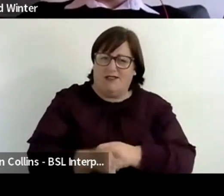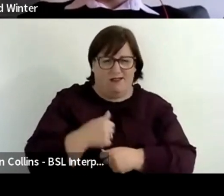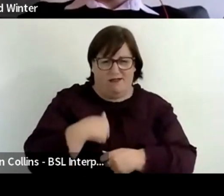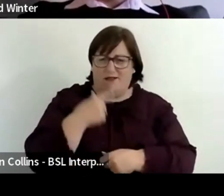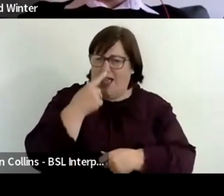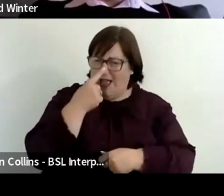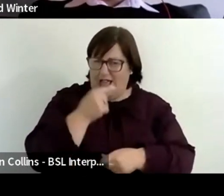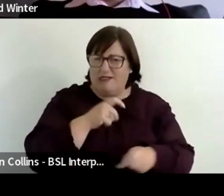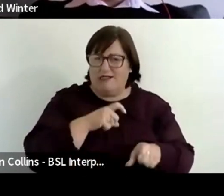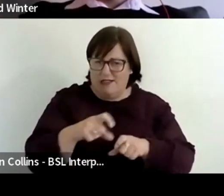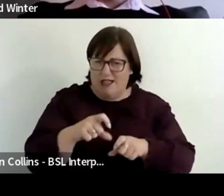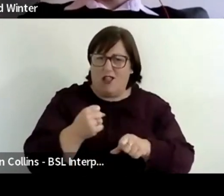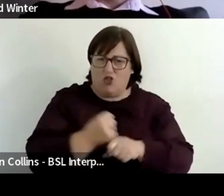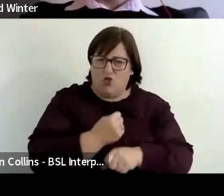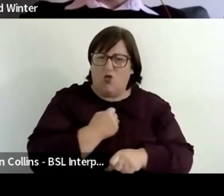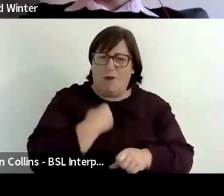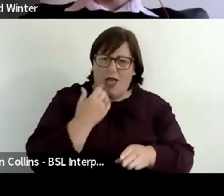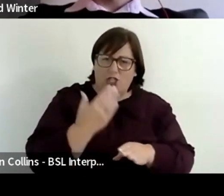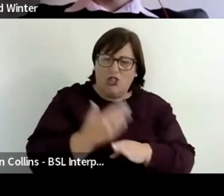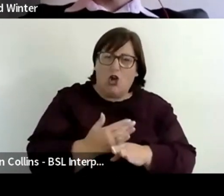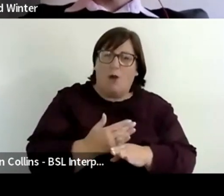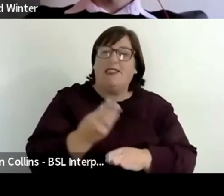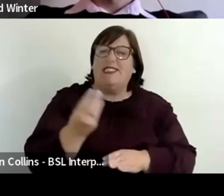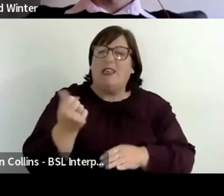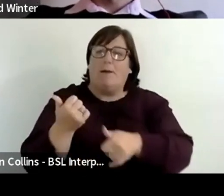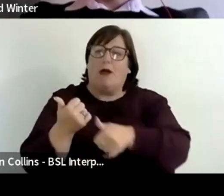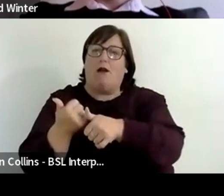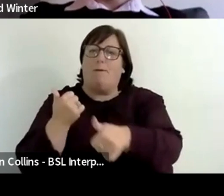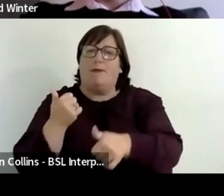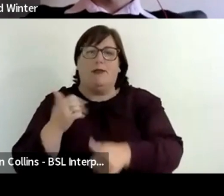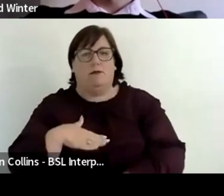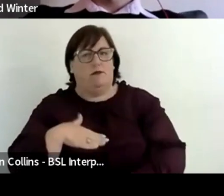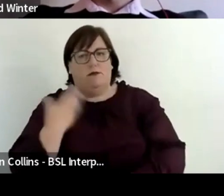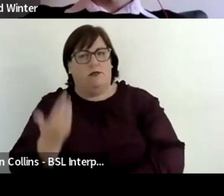can you lead by example if you are not in the office. That is just another example.